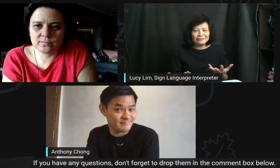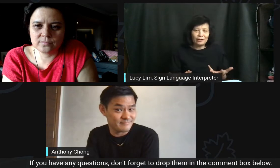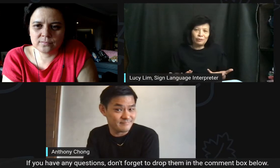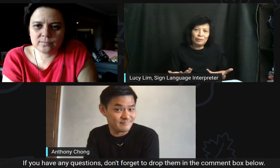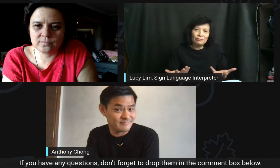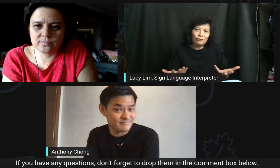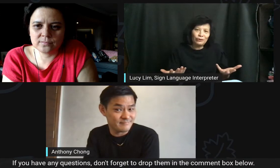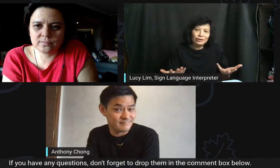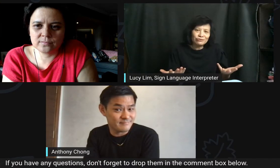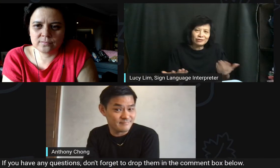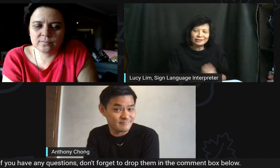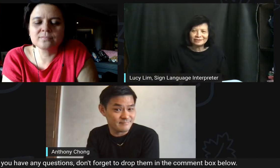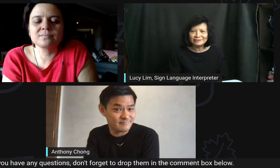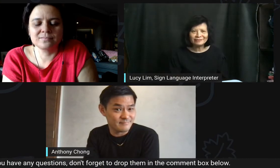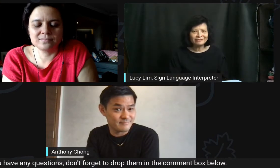there will be more interest.